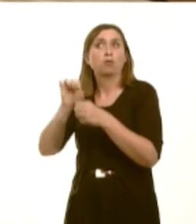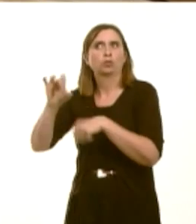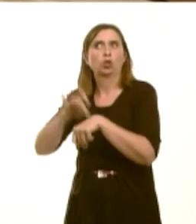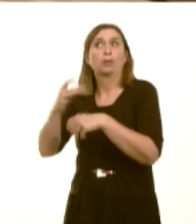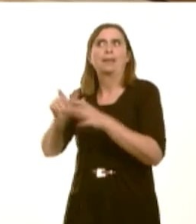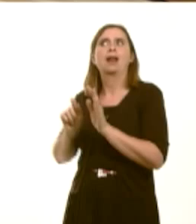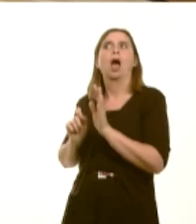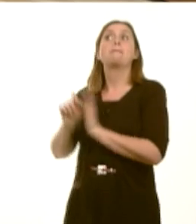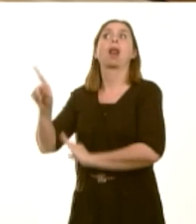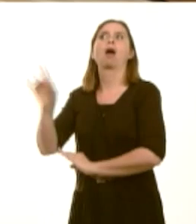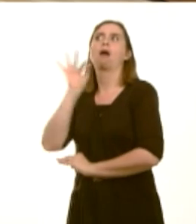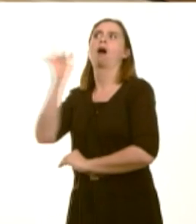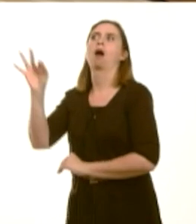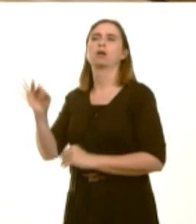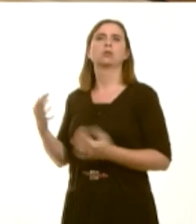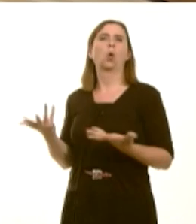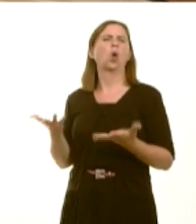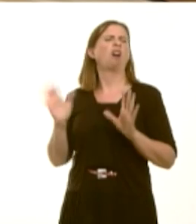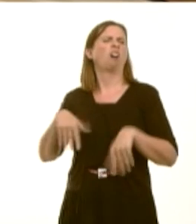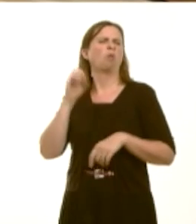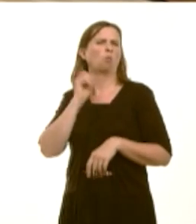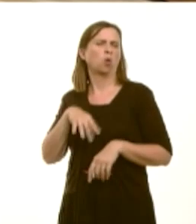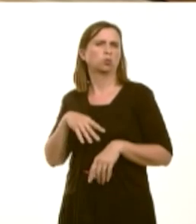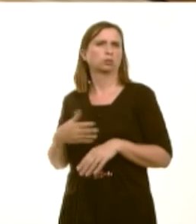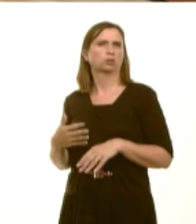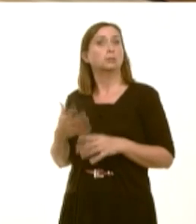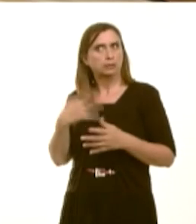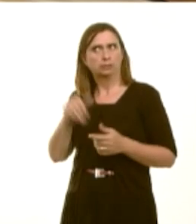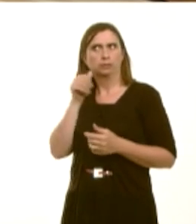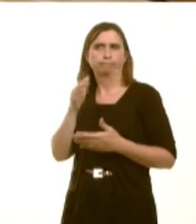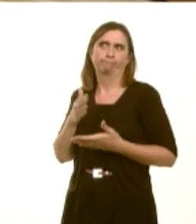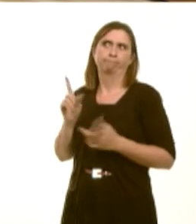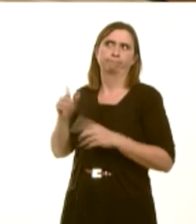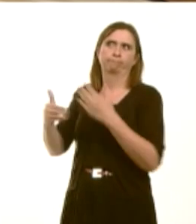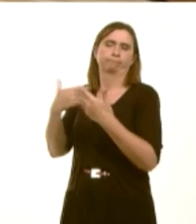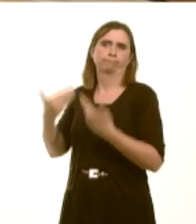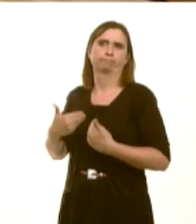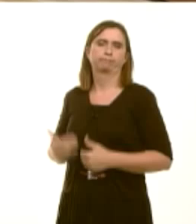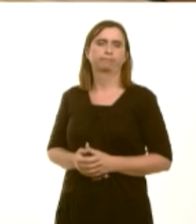move to the leader of the Welsh Liberal Democrats, Kirsty Williams. Kirsty Williams: First Minister, today, your Minister for Health and Social Services is